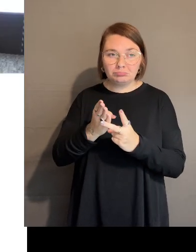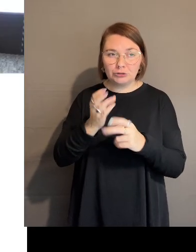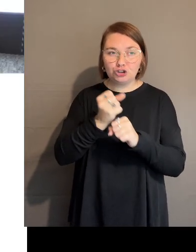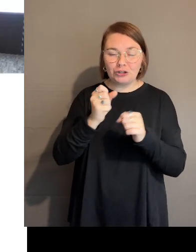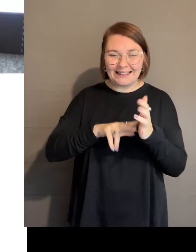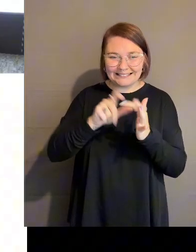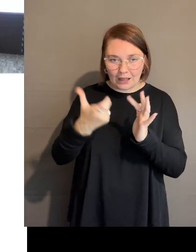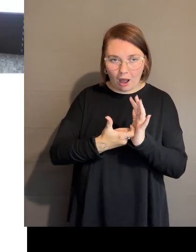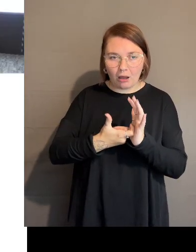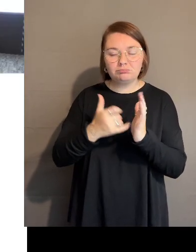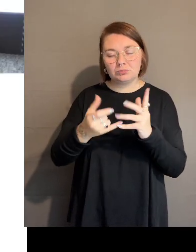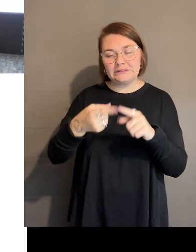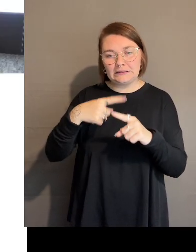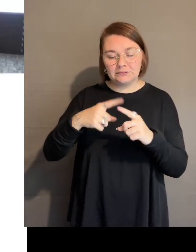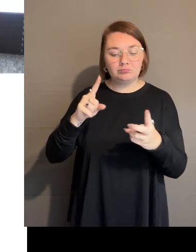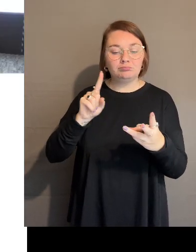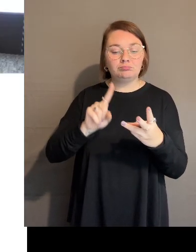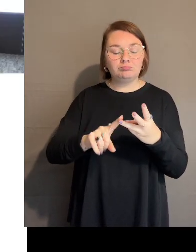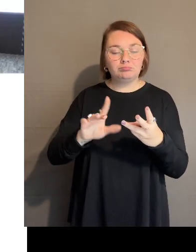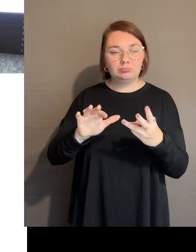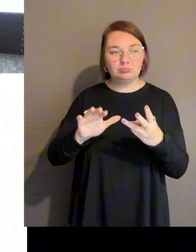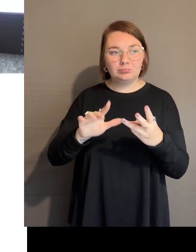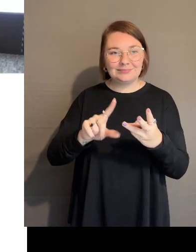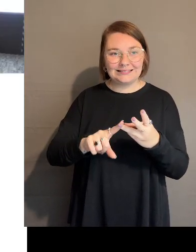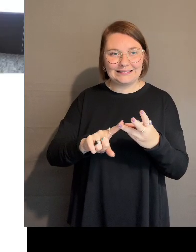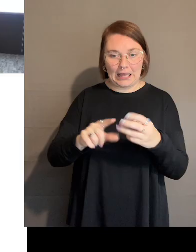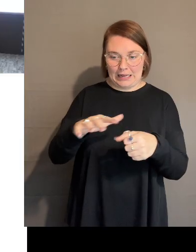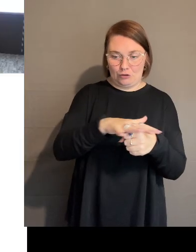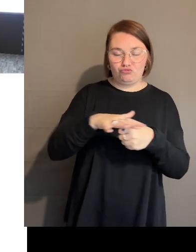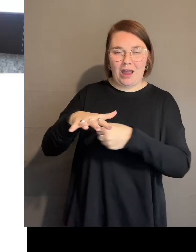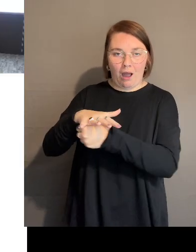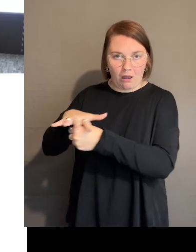Gender, or sex, and, municipality.